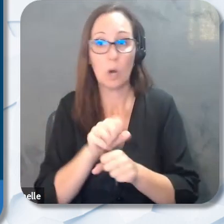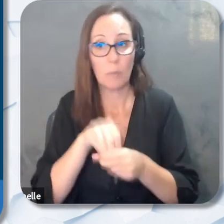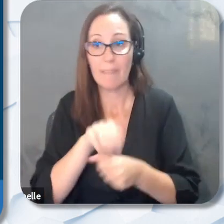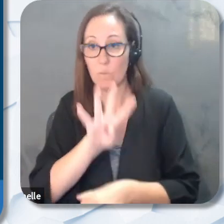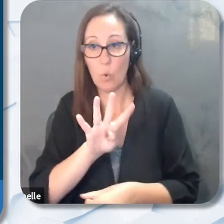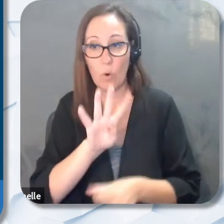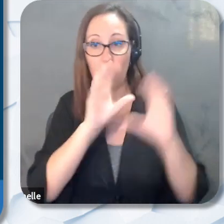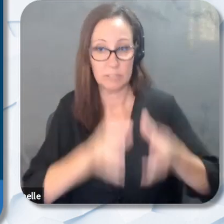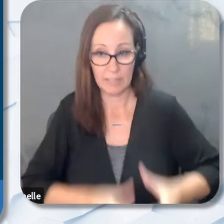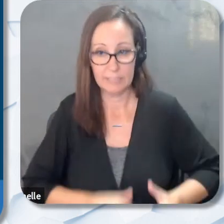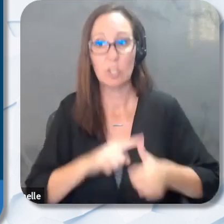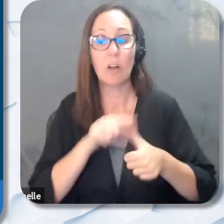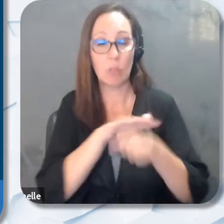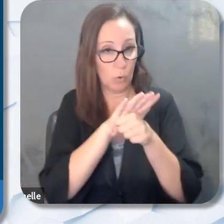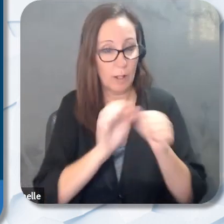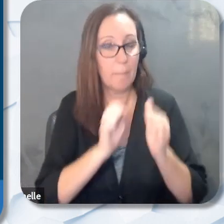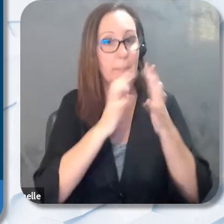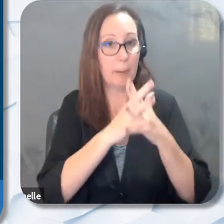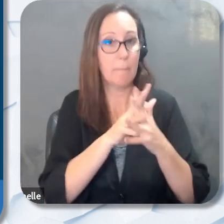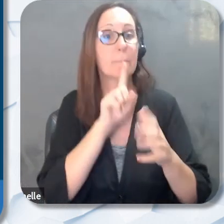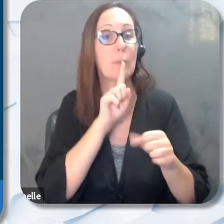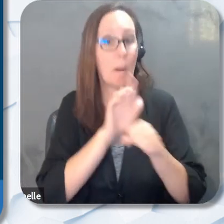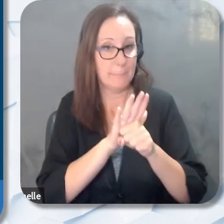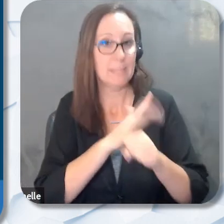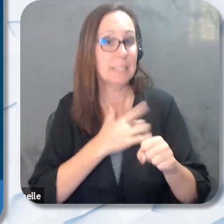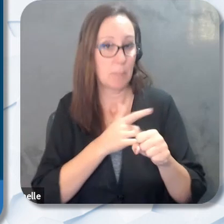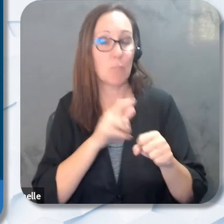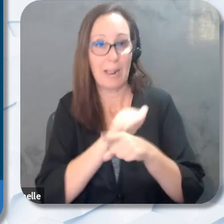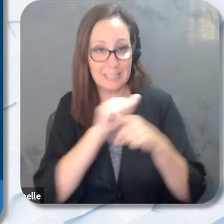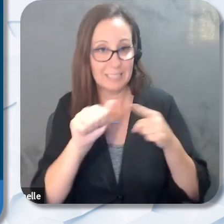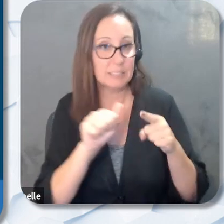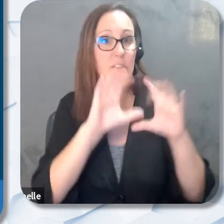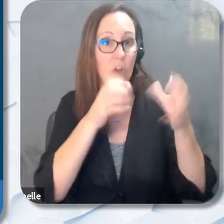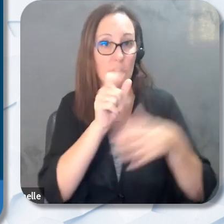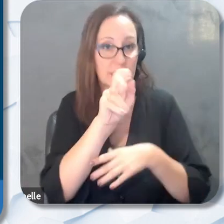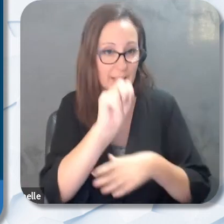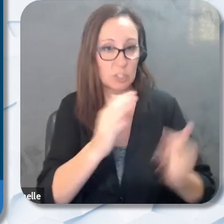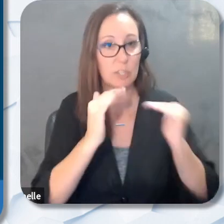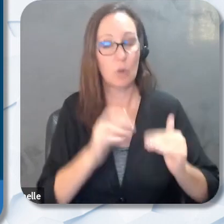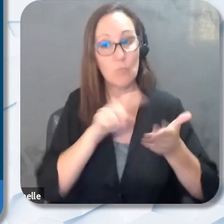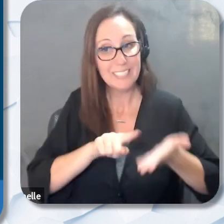the local implementation and promising practices constellation. The research constellation the